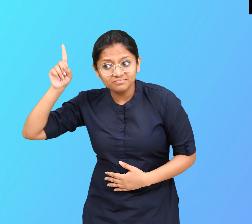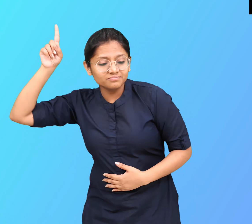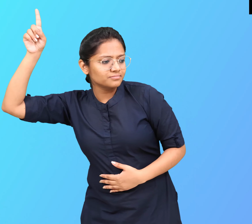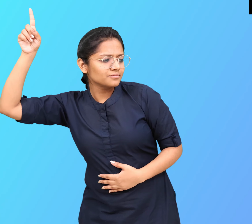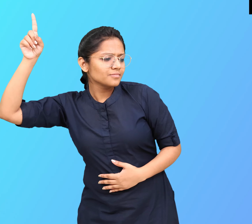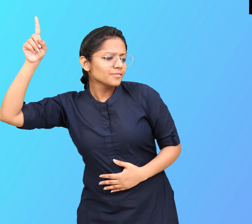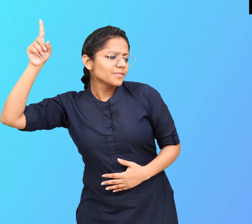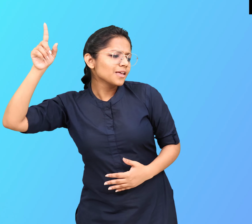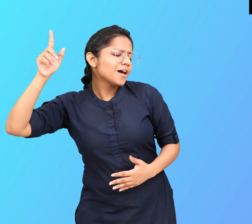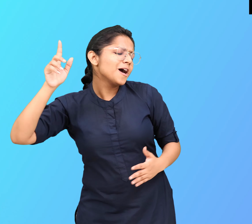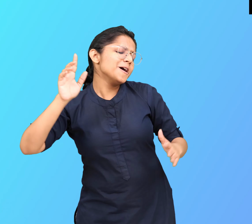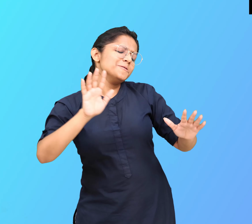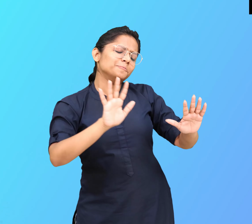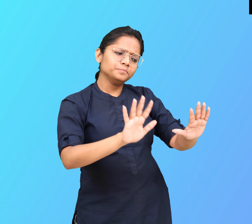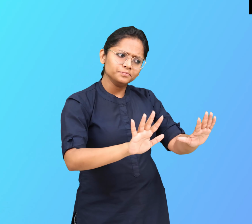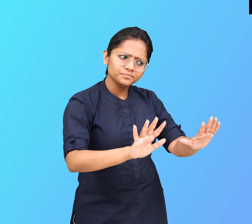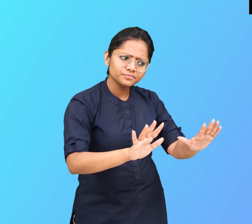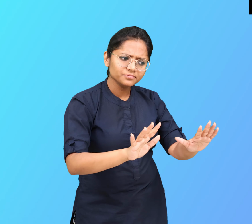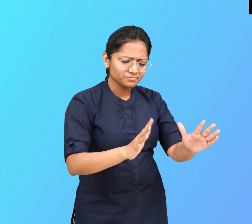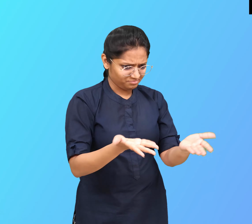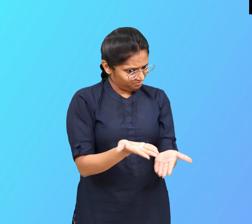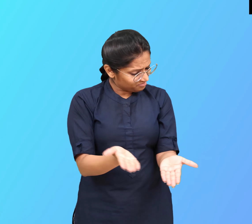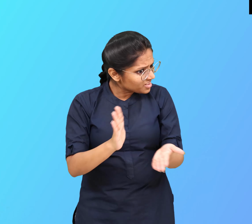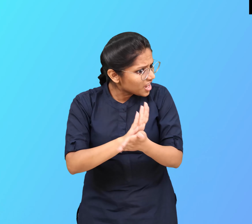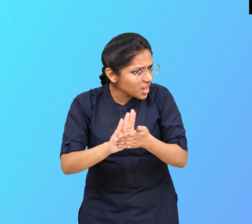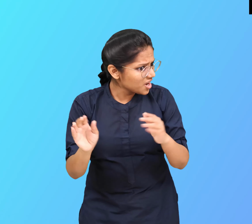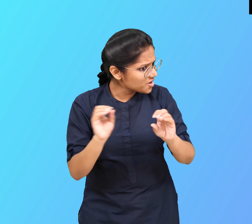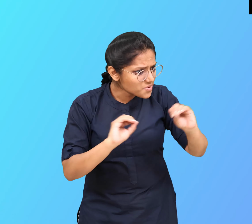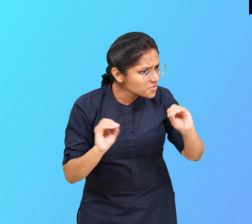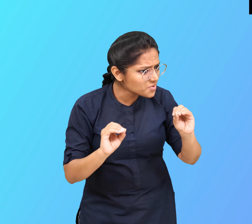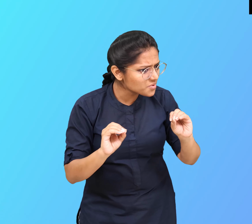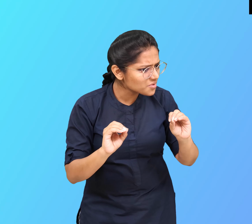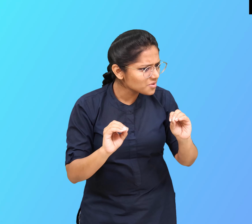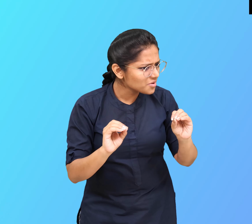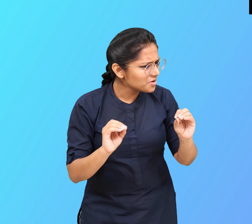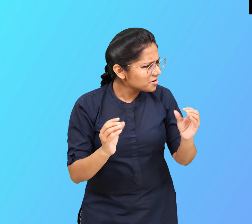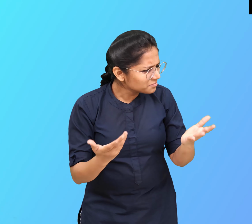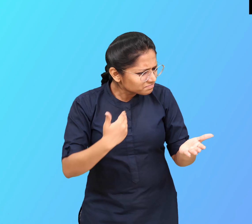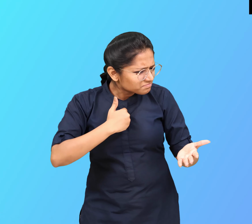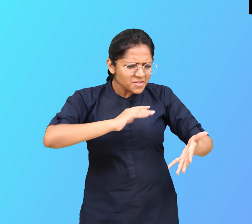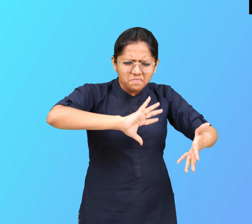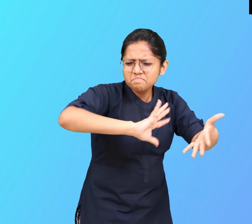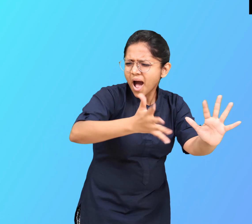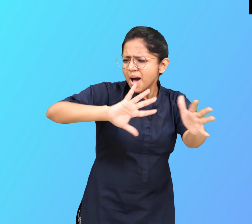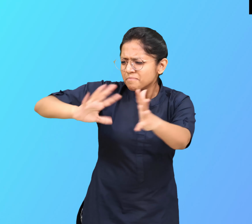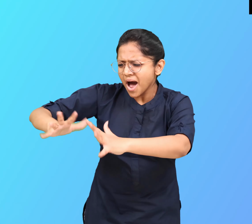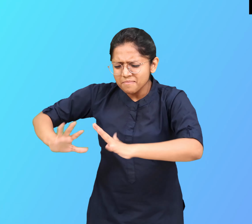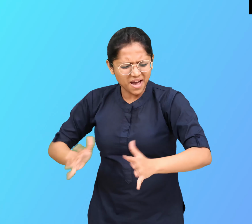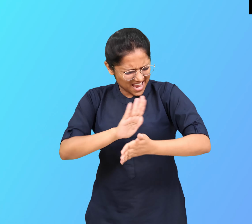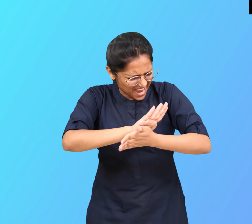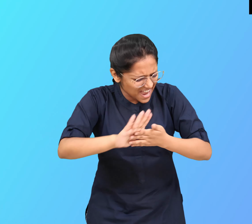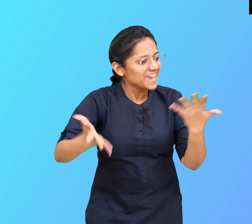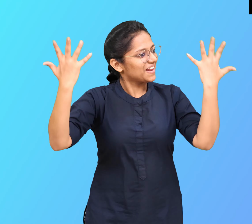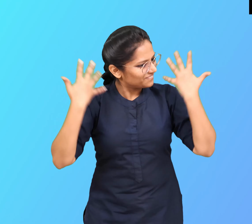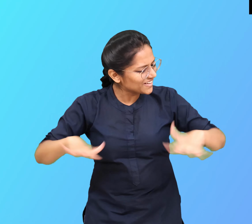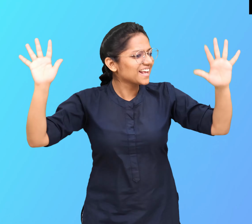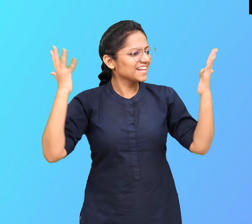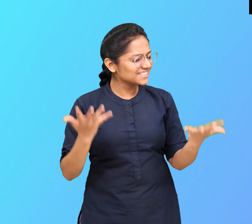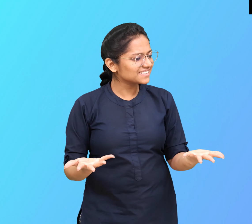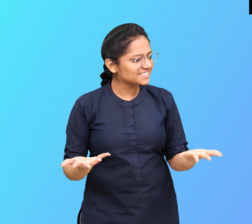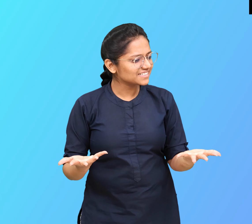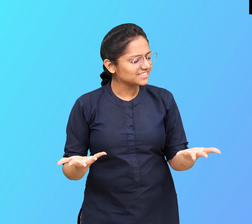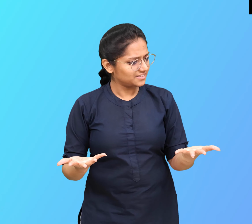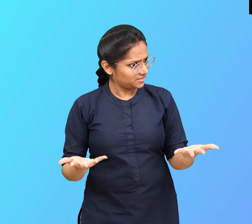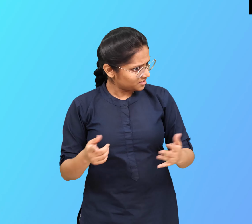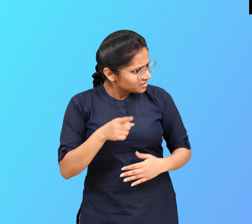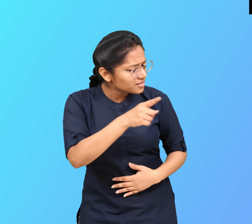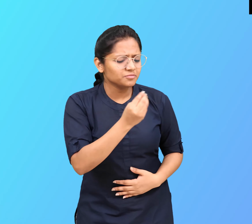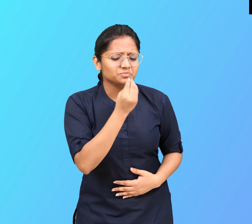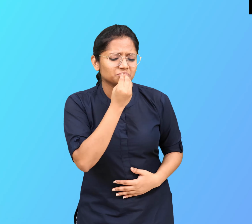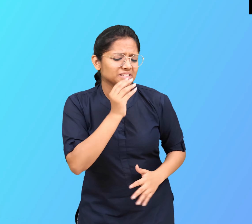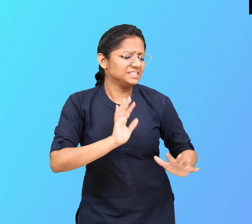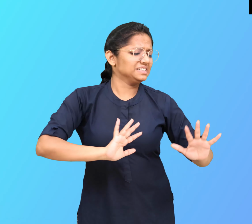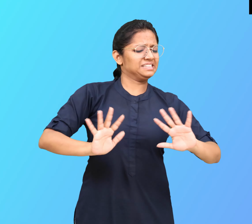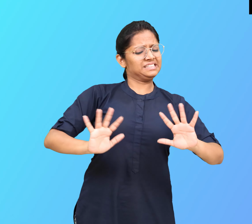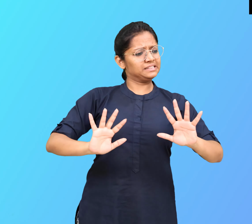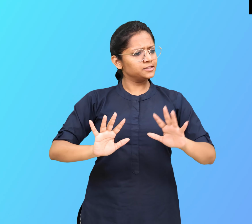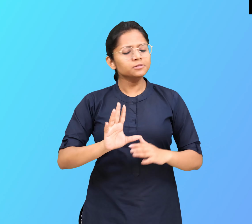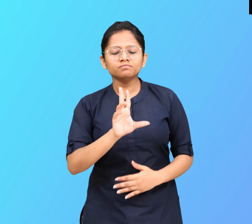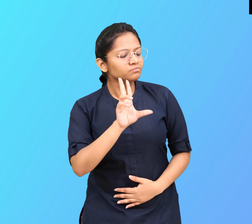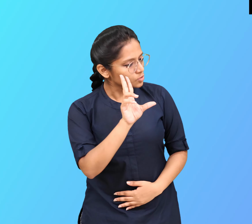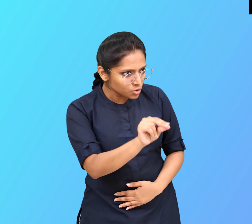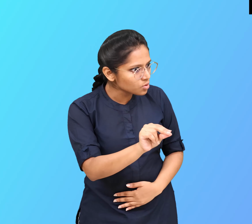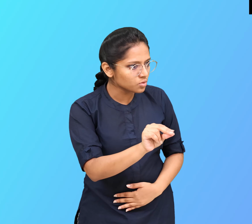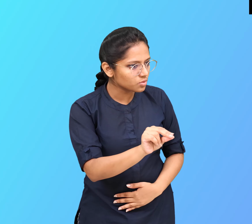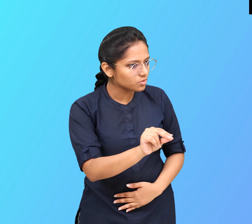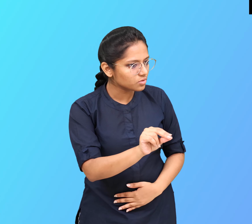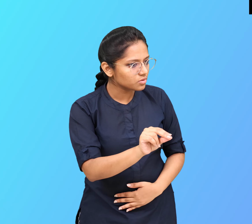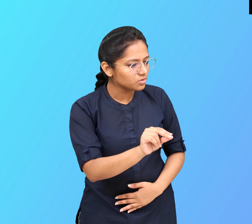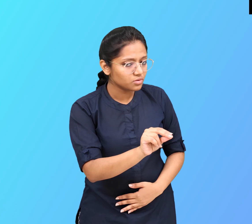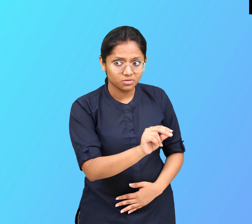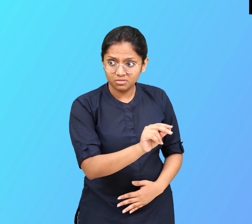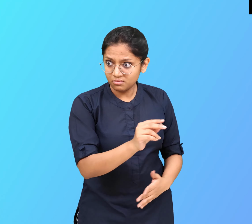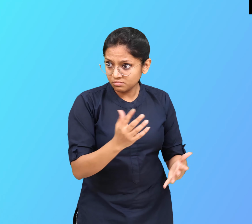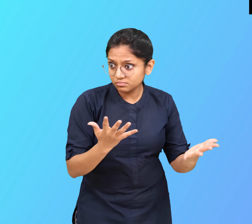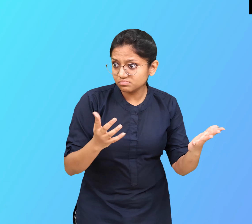“But the voice from heaven answered again, ‘God has made these things pure, so don’t say they are not!’